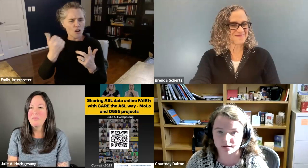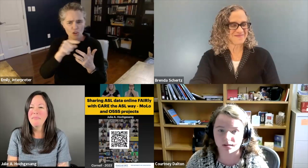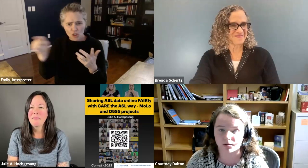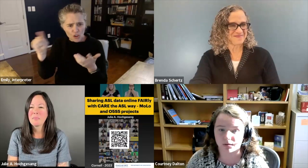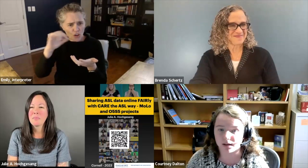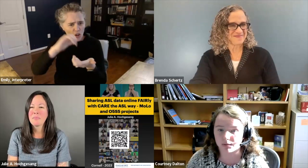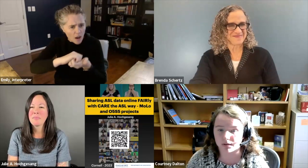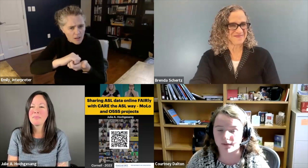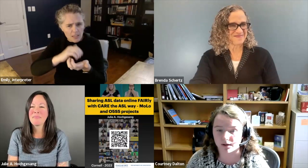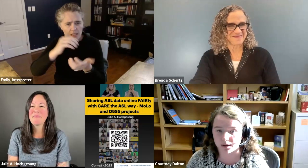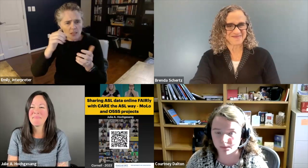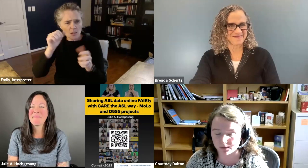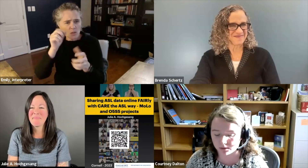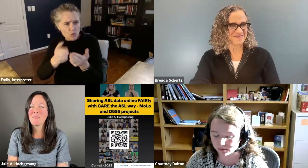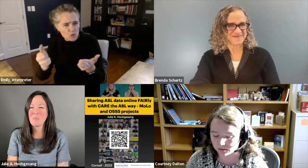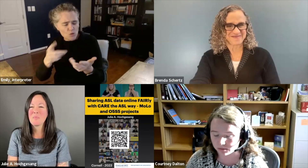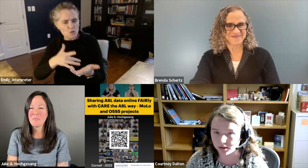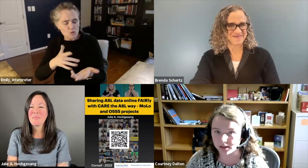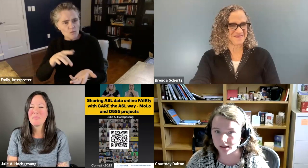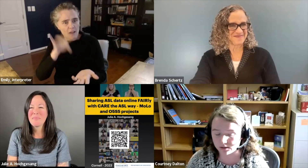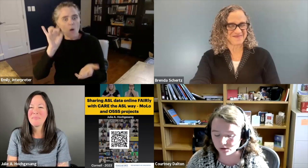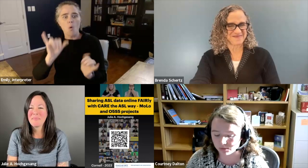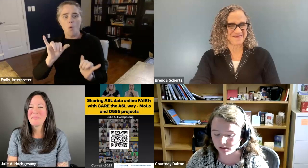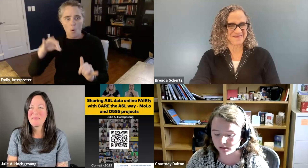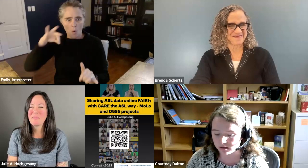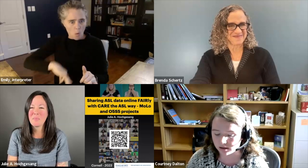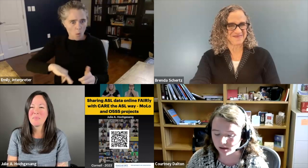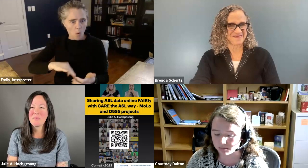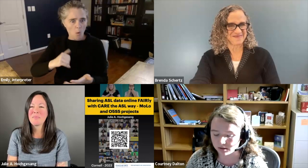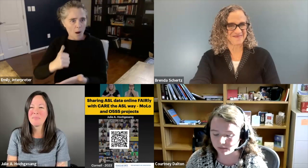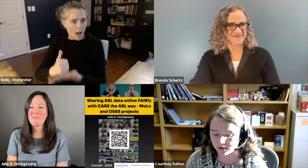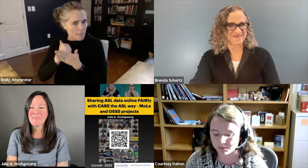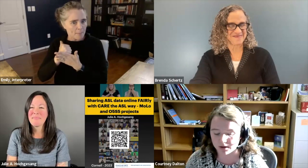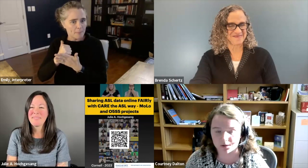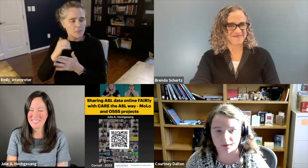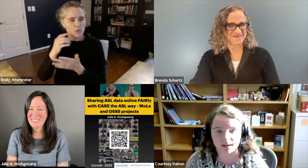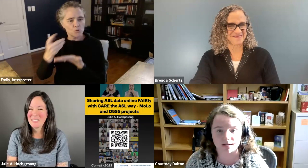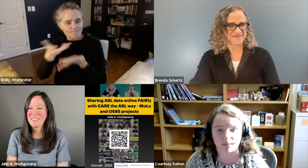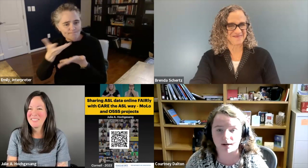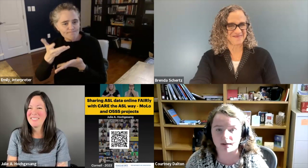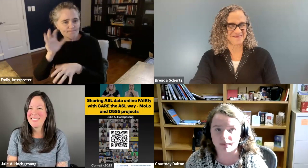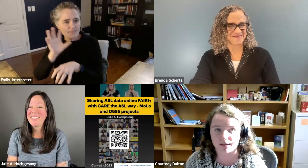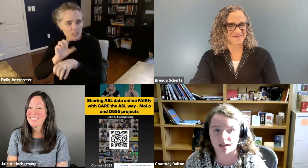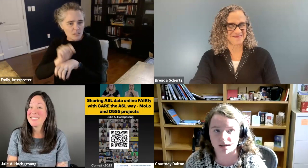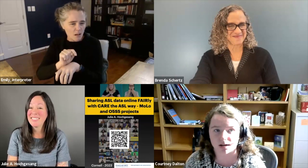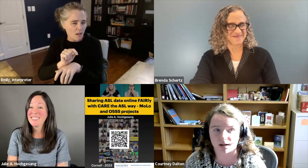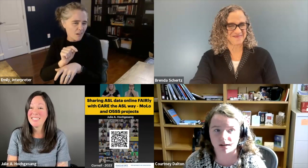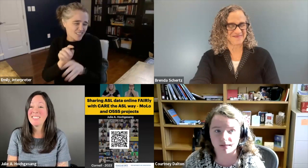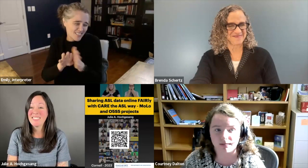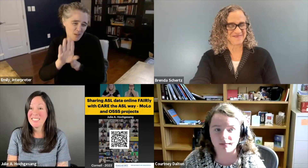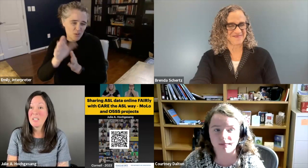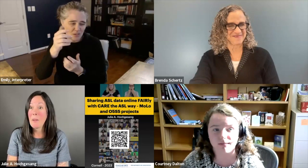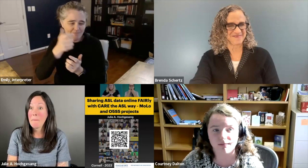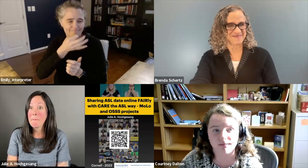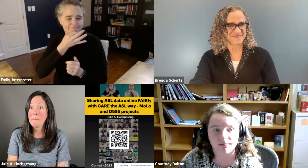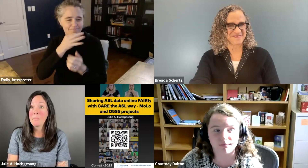that you really found helpful to consult with to develop your expertise about data